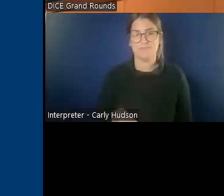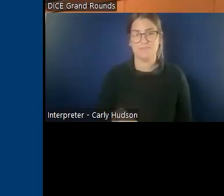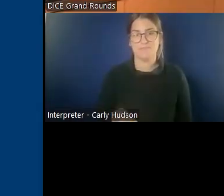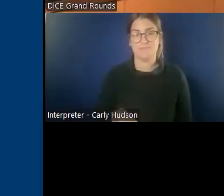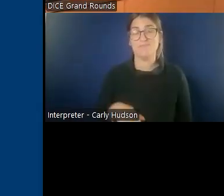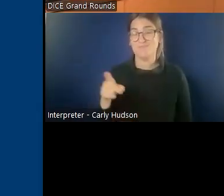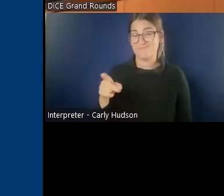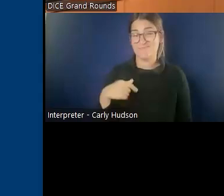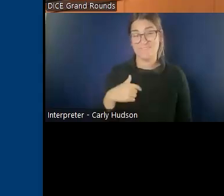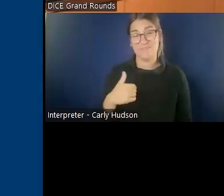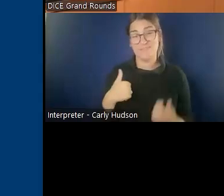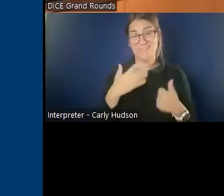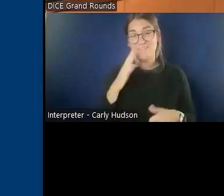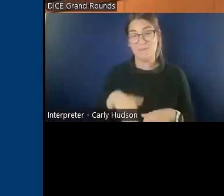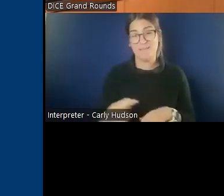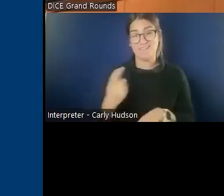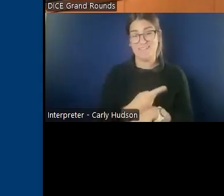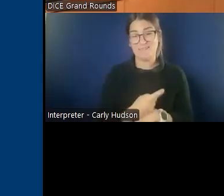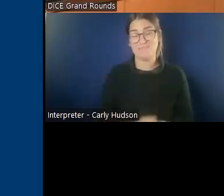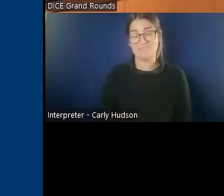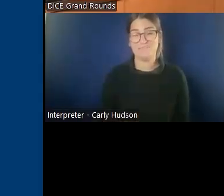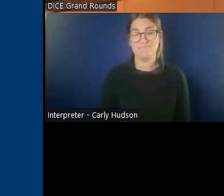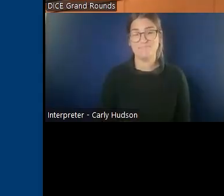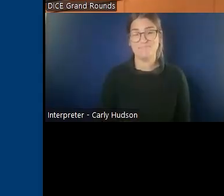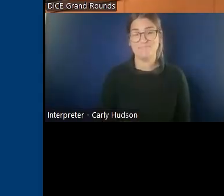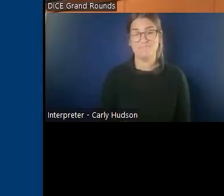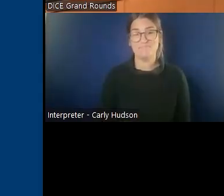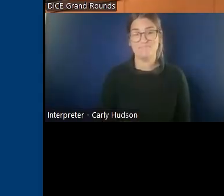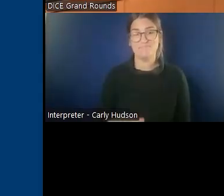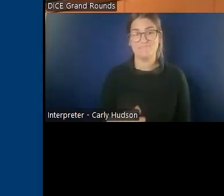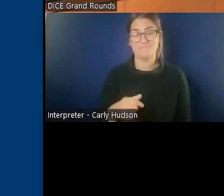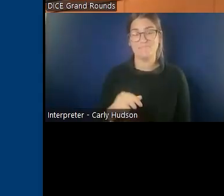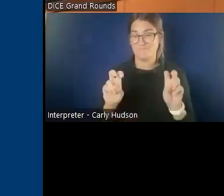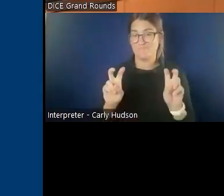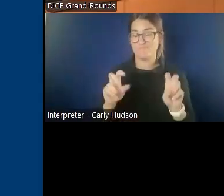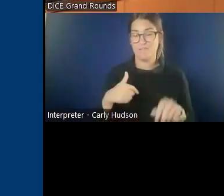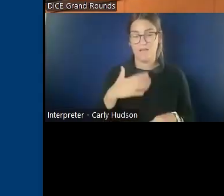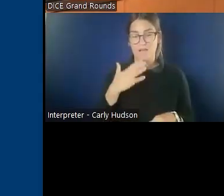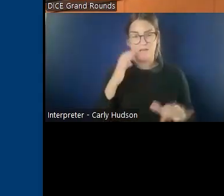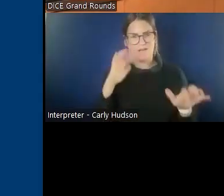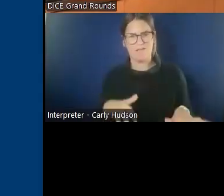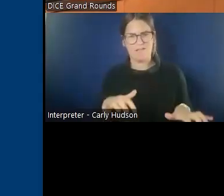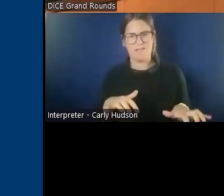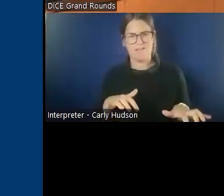a bad day and so I was just incredulous that at first I was like is this just a really bad joke